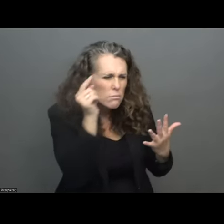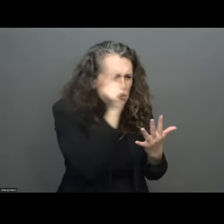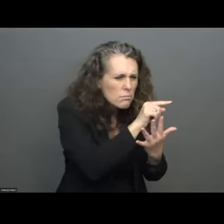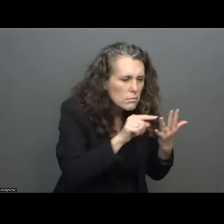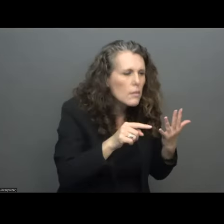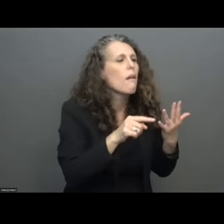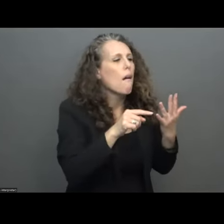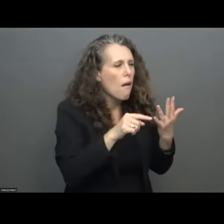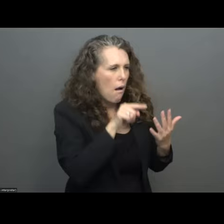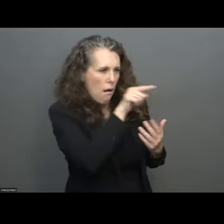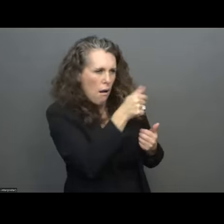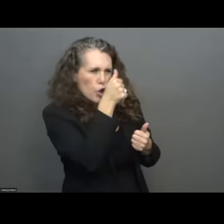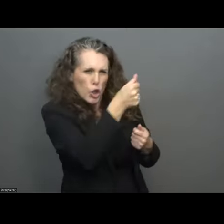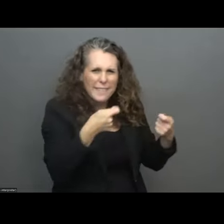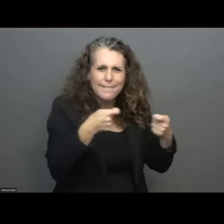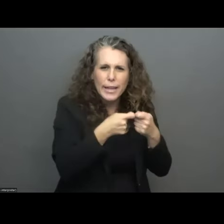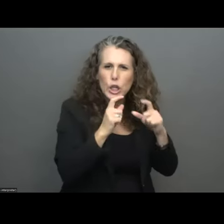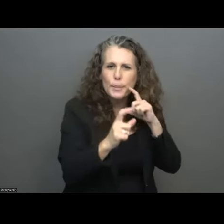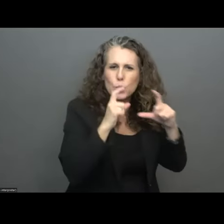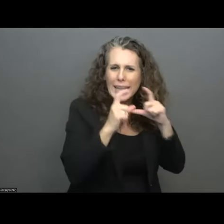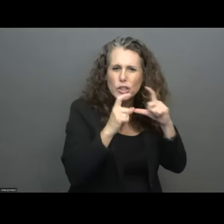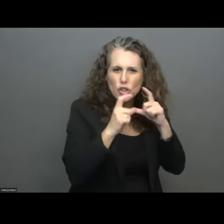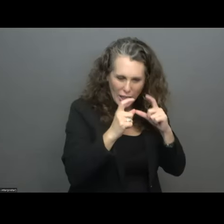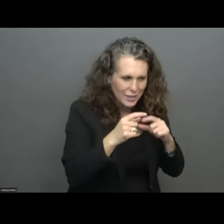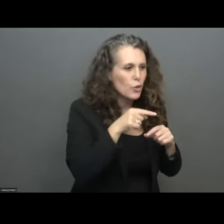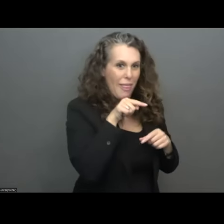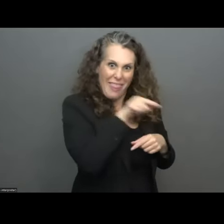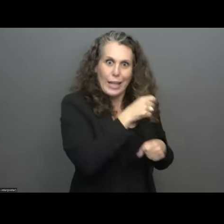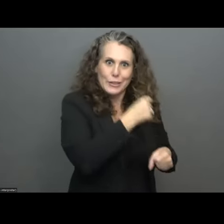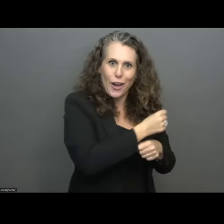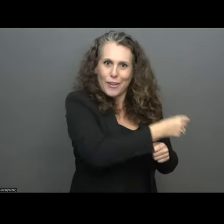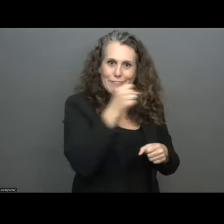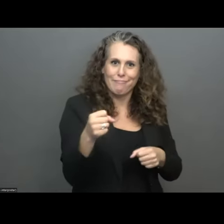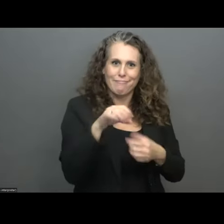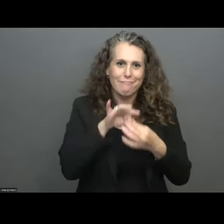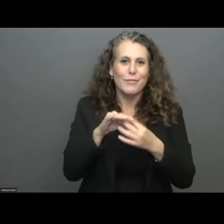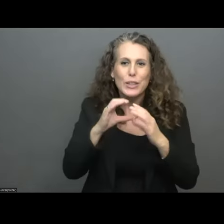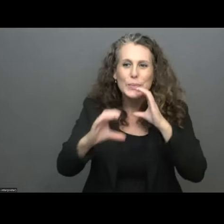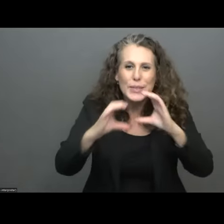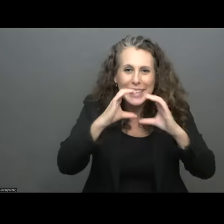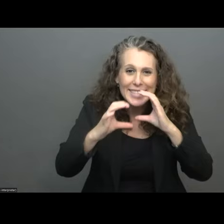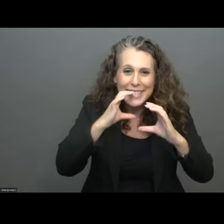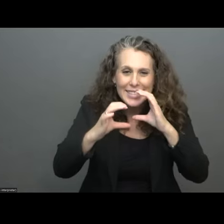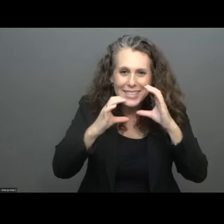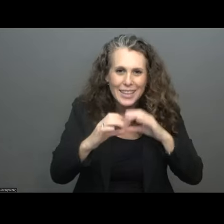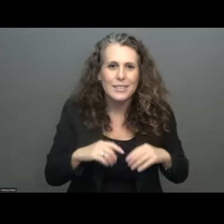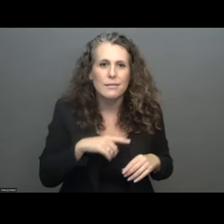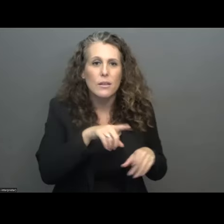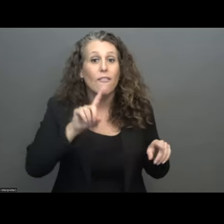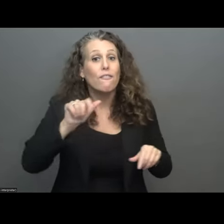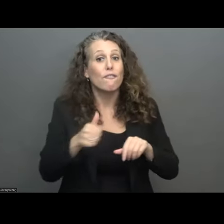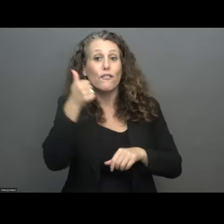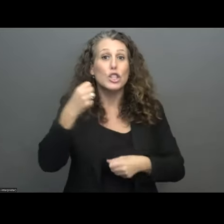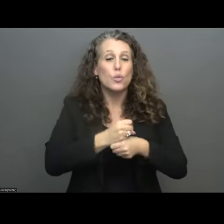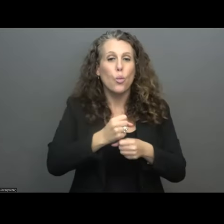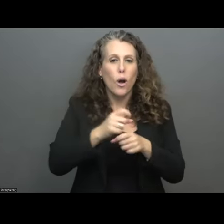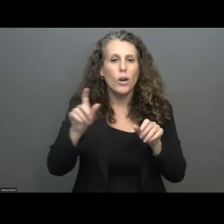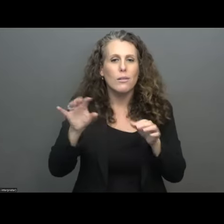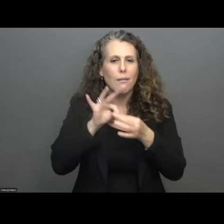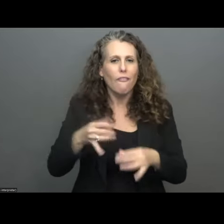14:09:59 Don't have any Patiala. 14:10:07 Peace be FZXPK to the path to attack.